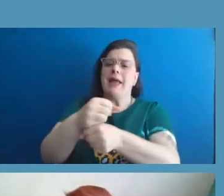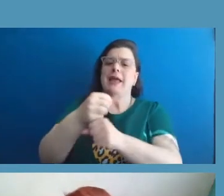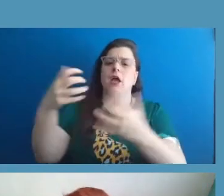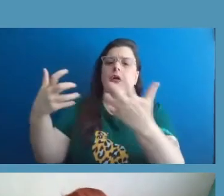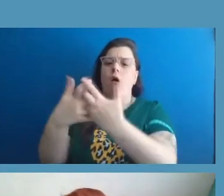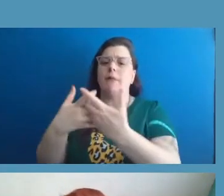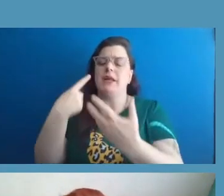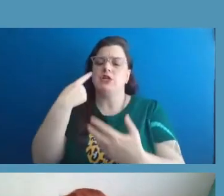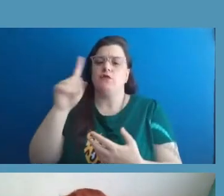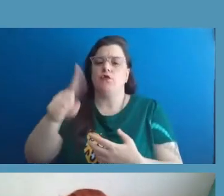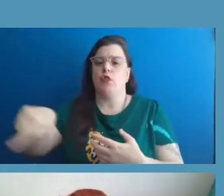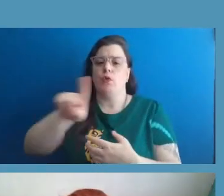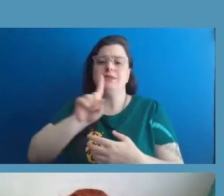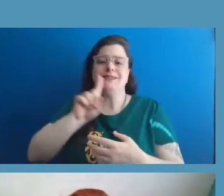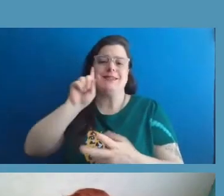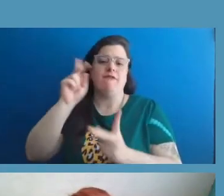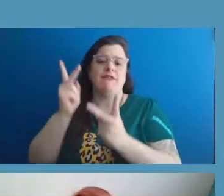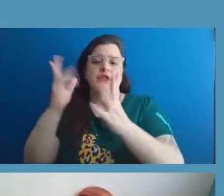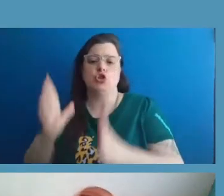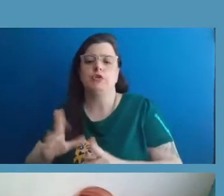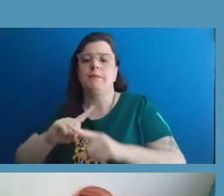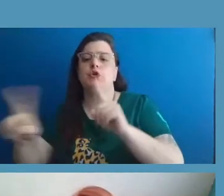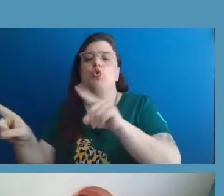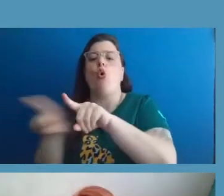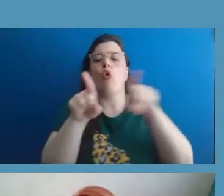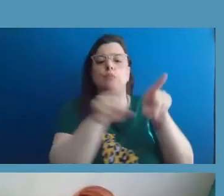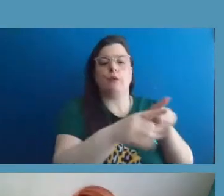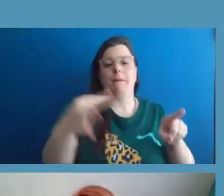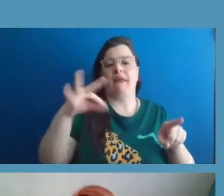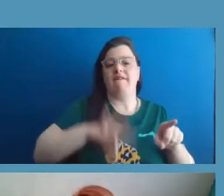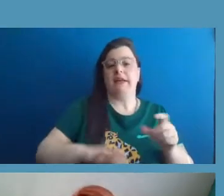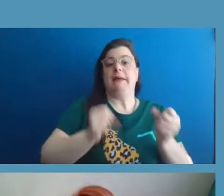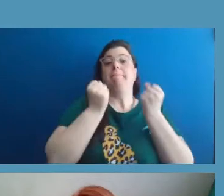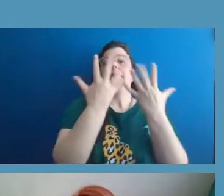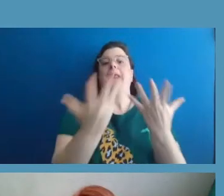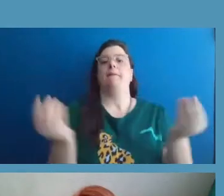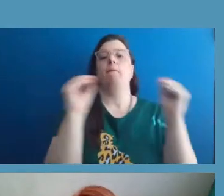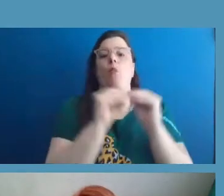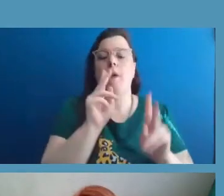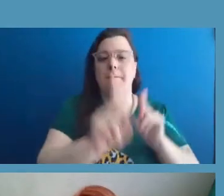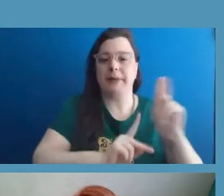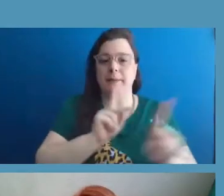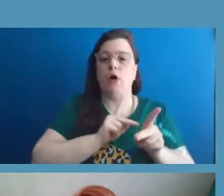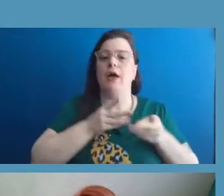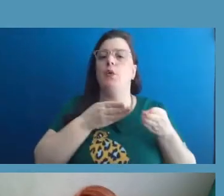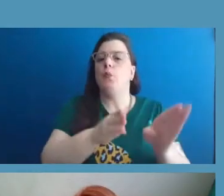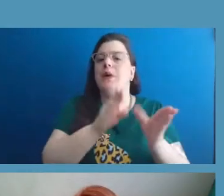captions, you make accommodations for those deaf visitors but also are benefiting